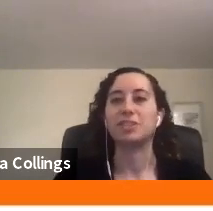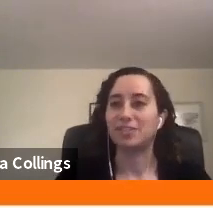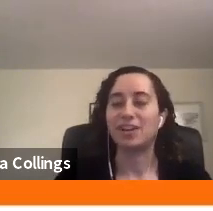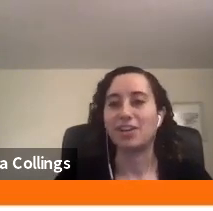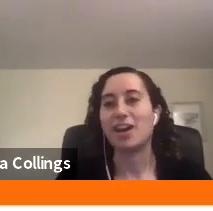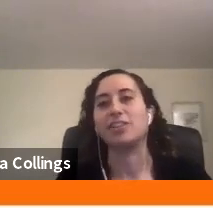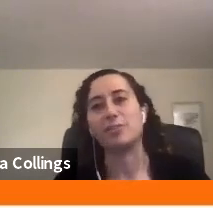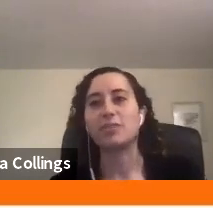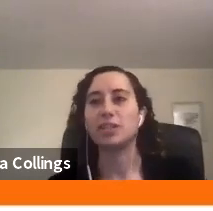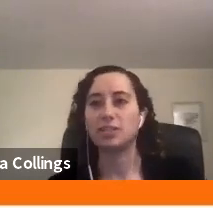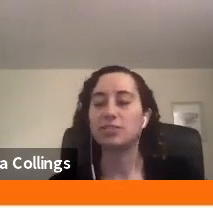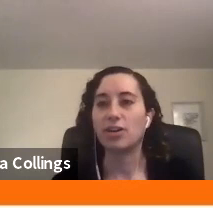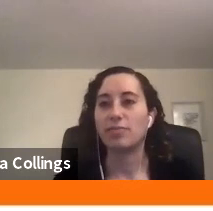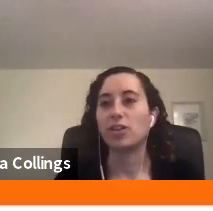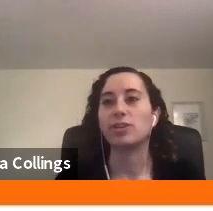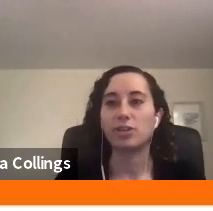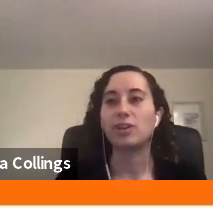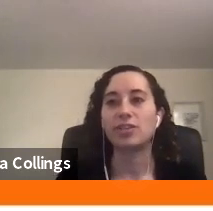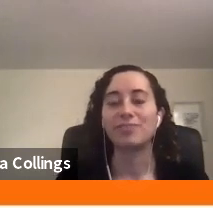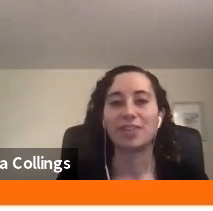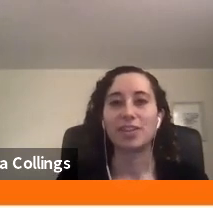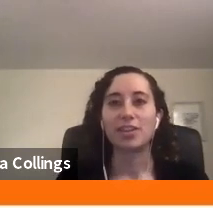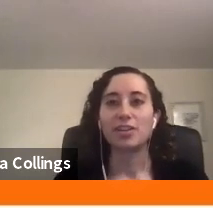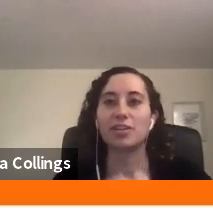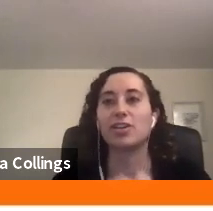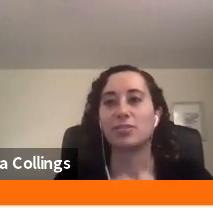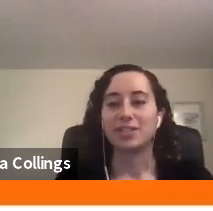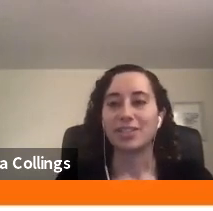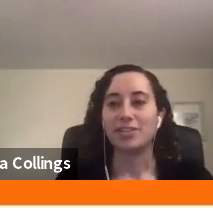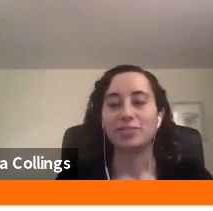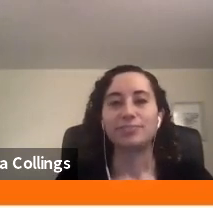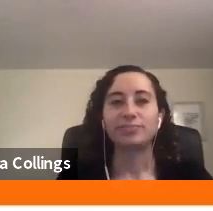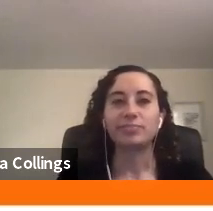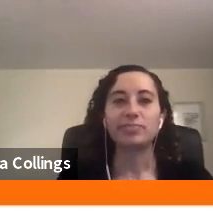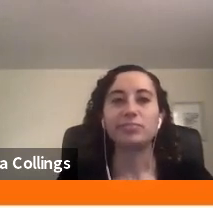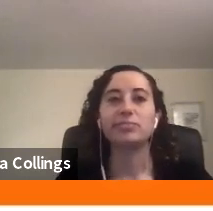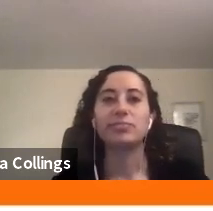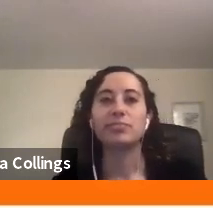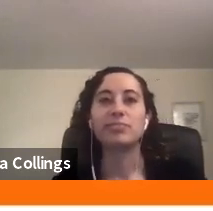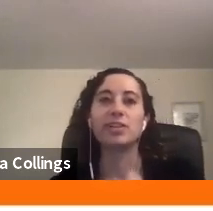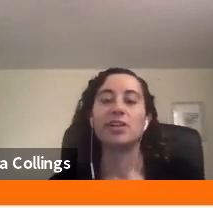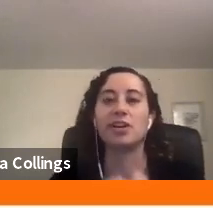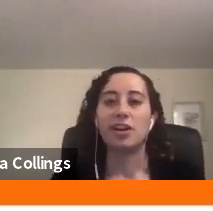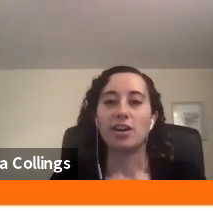foods I would allow my self to eat. I isolated myself from all social events, because starving and exercising came before everything else.